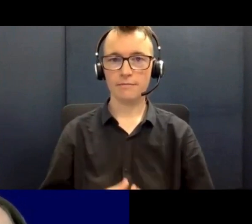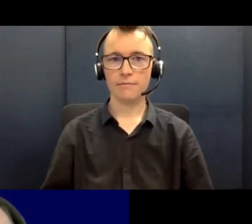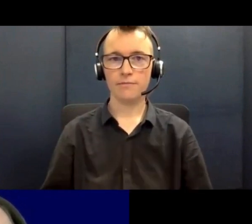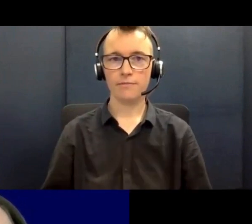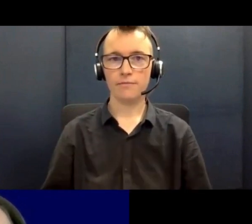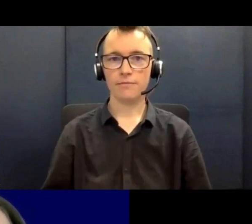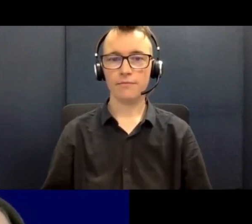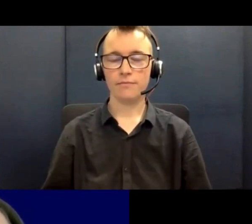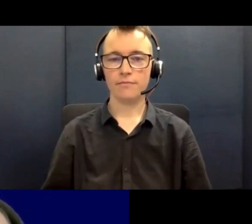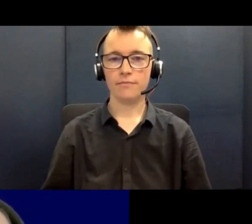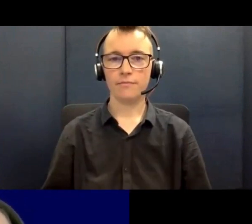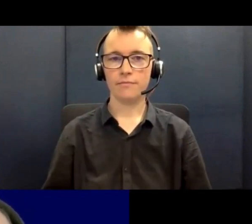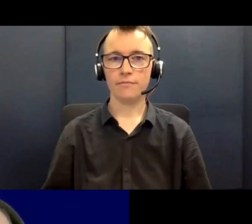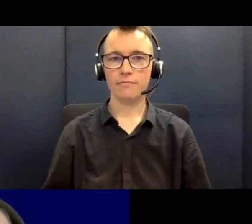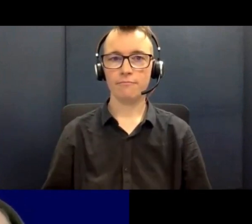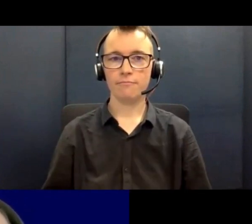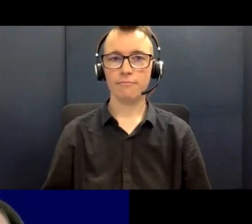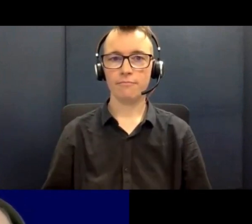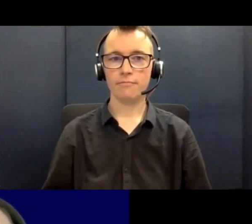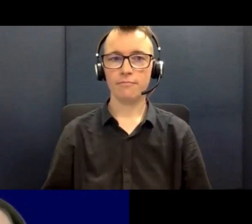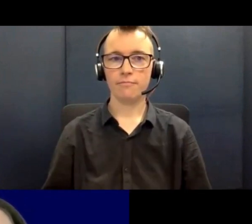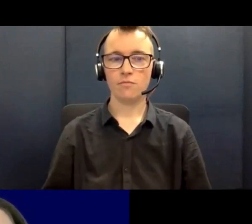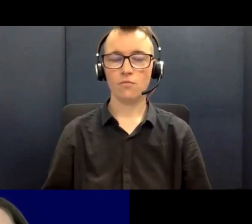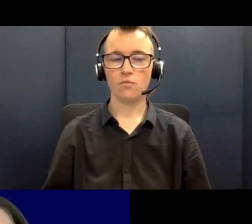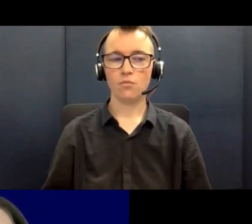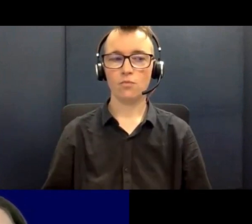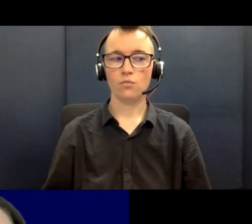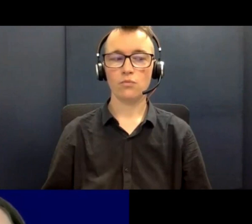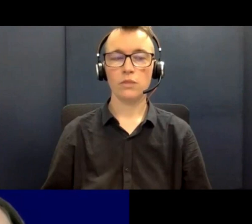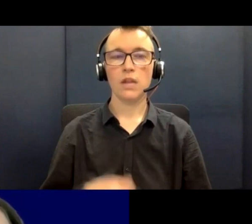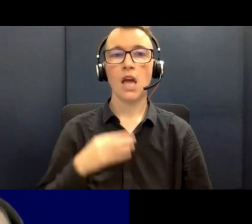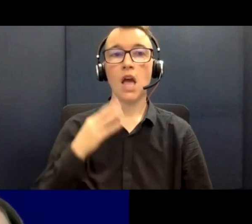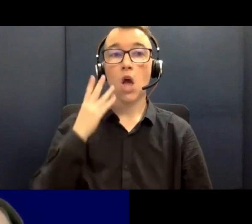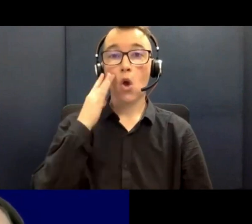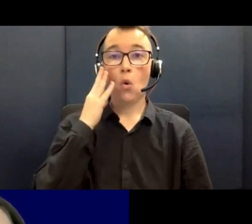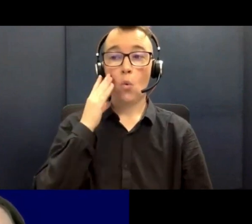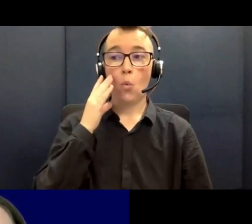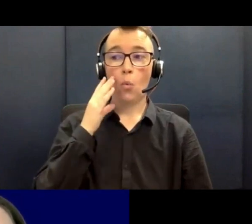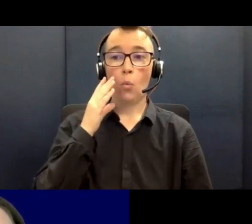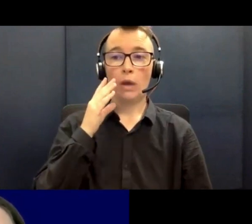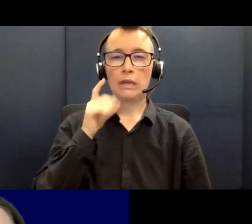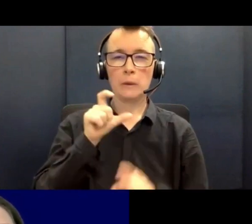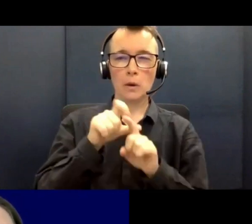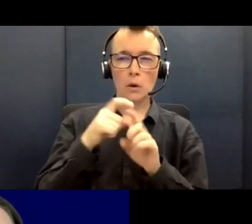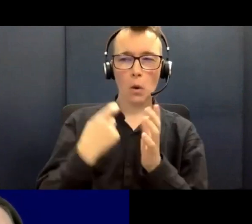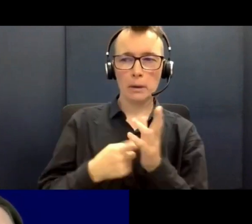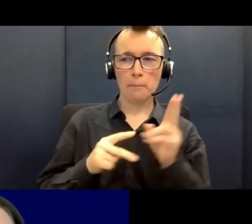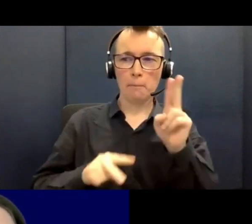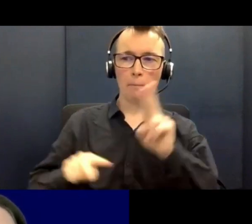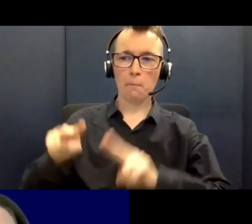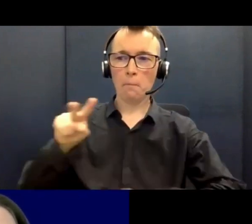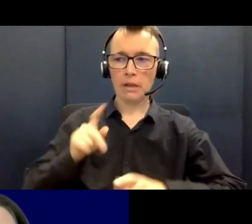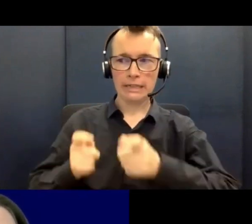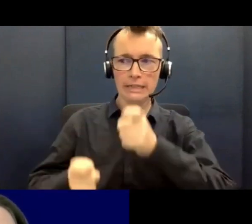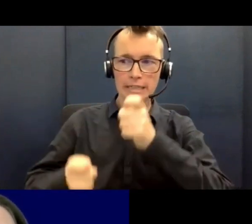Where the clinical assessment suggests no vision possible (retinal detachment),